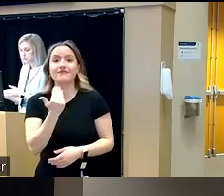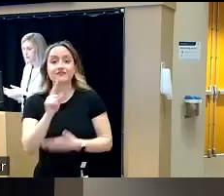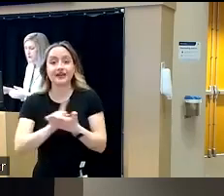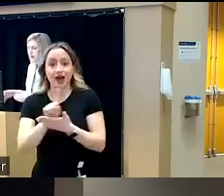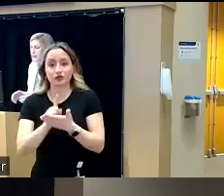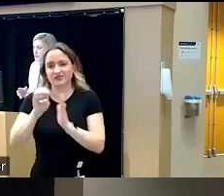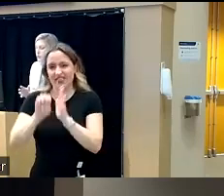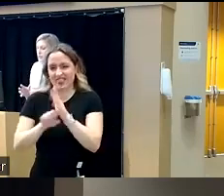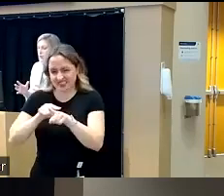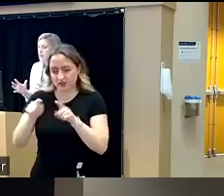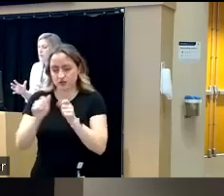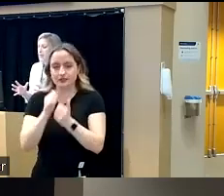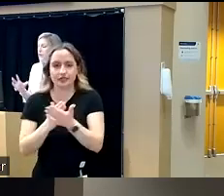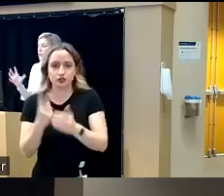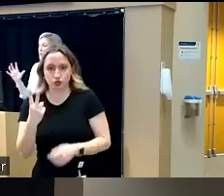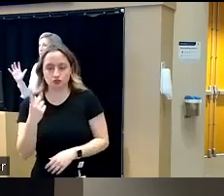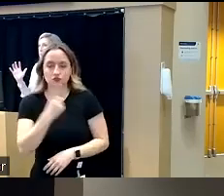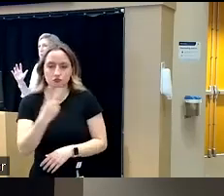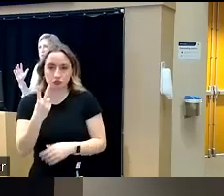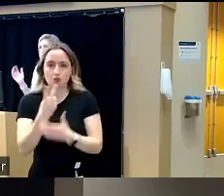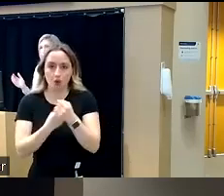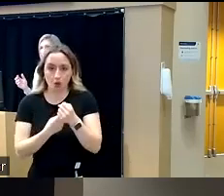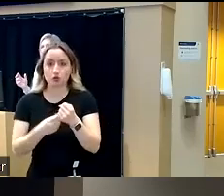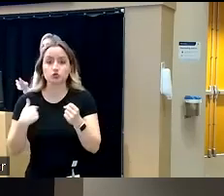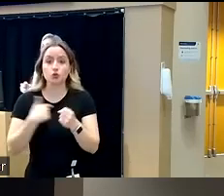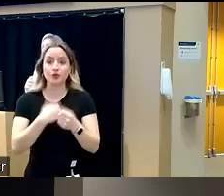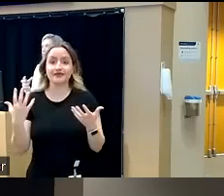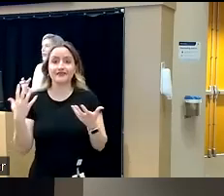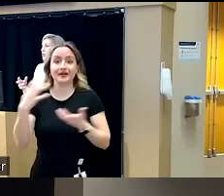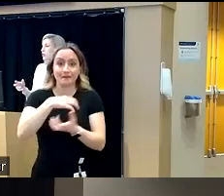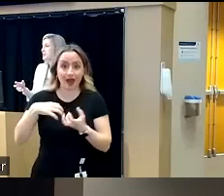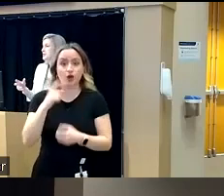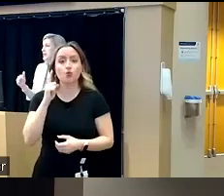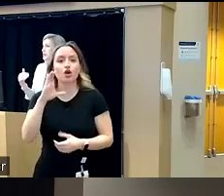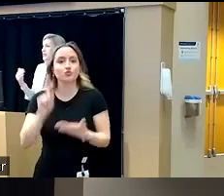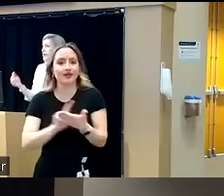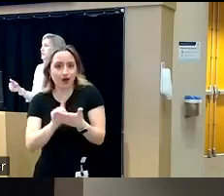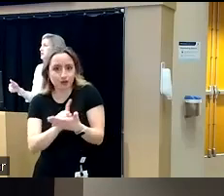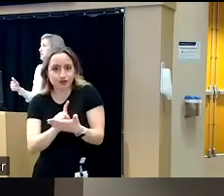two so with both of that we have combined these 100 hours and created courses that are tailored to